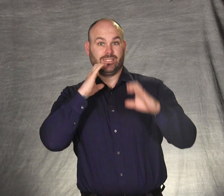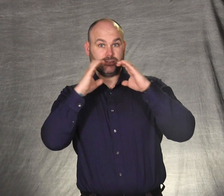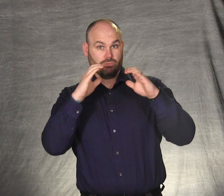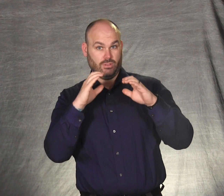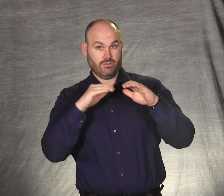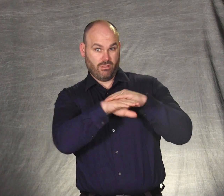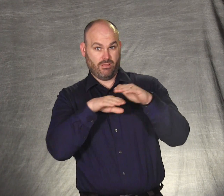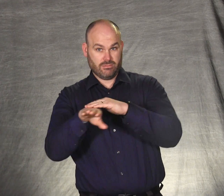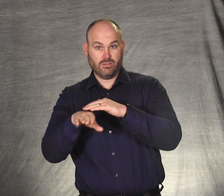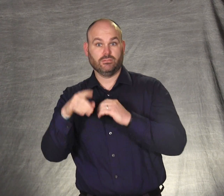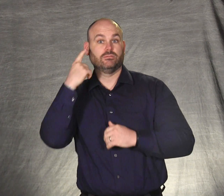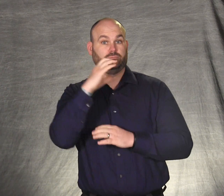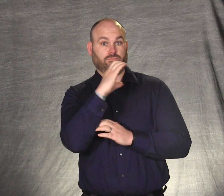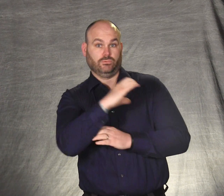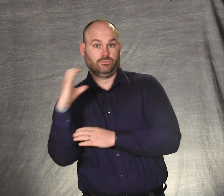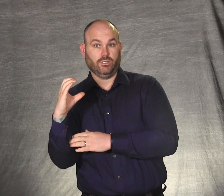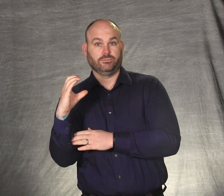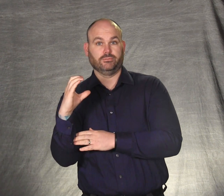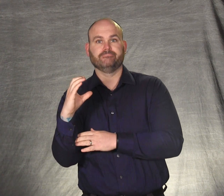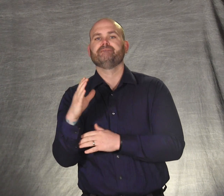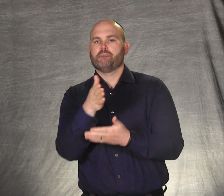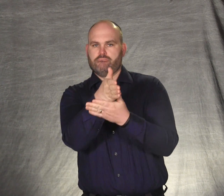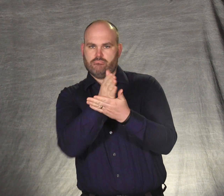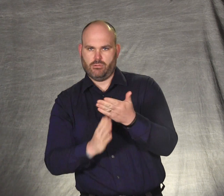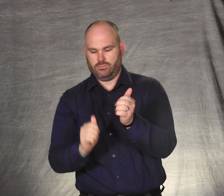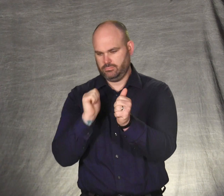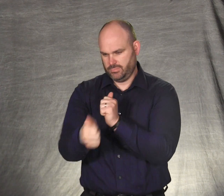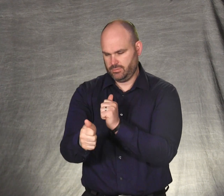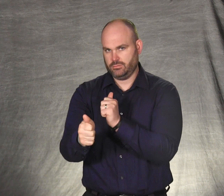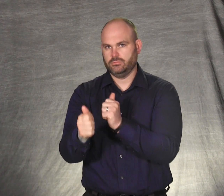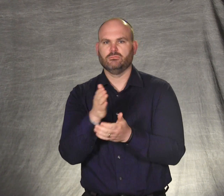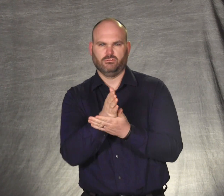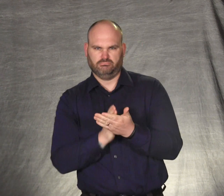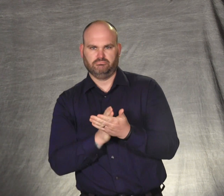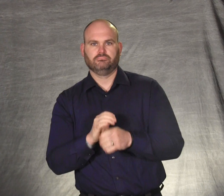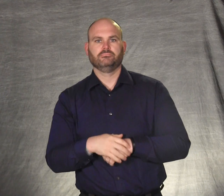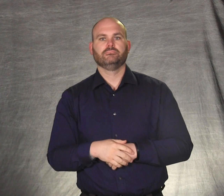Communication Access: Closed Captioning PASSED SMALL BILL